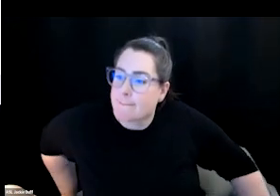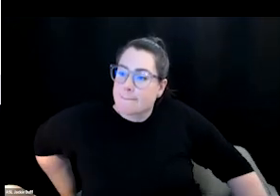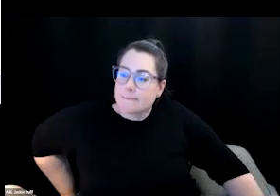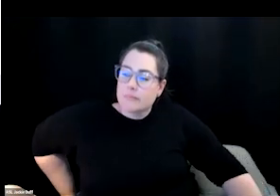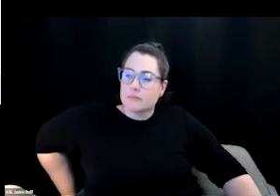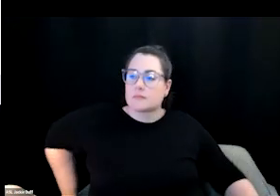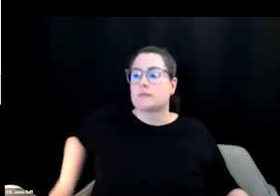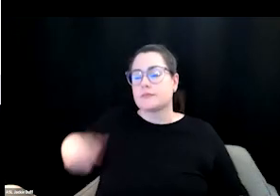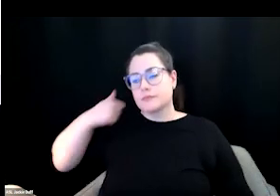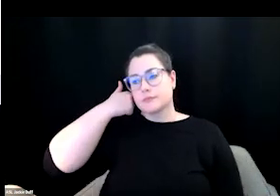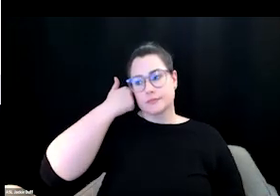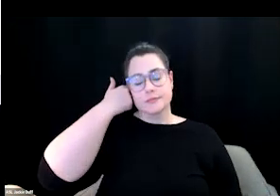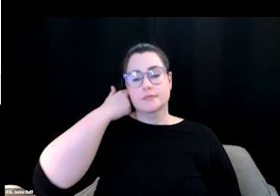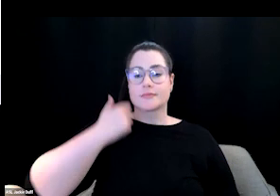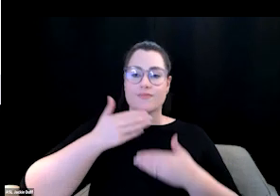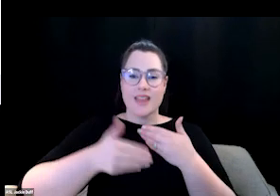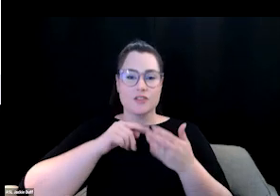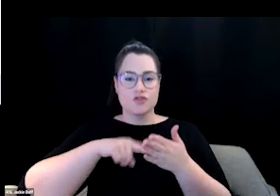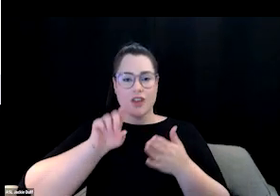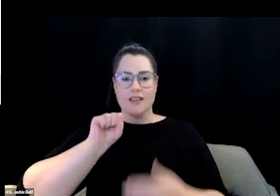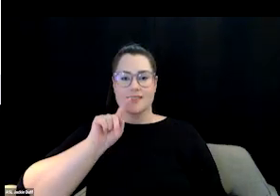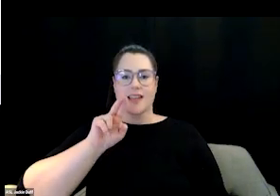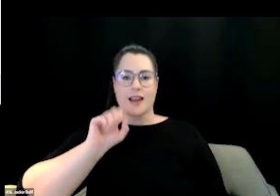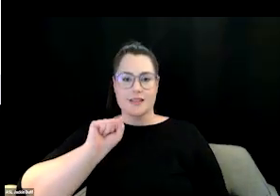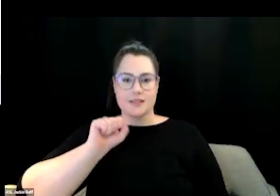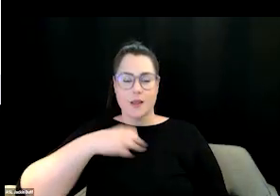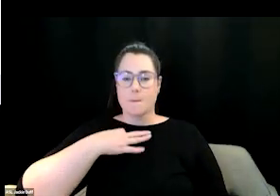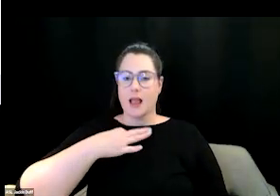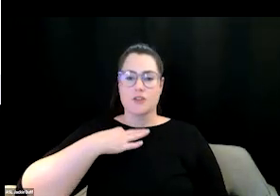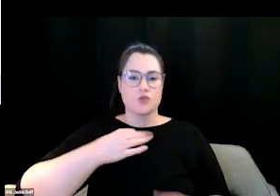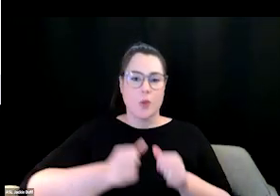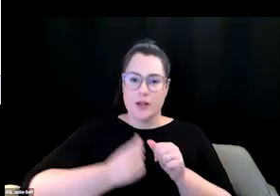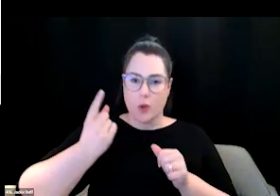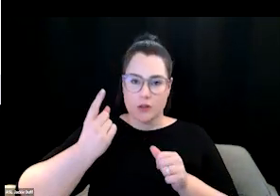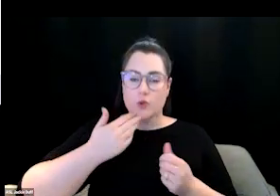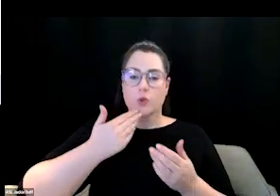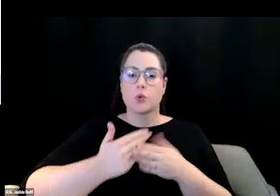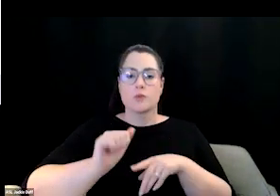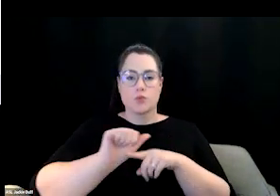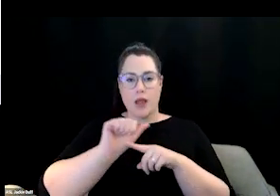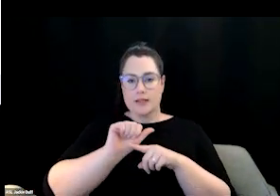This applies to anybody. So it's a very good practice for any business you do with NSF